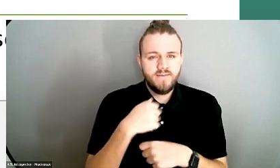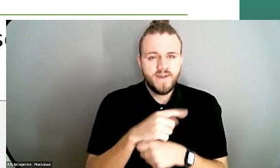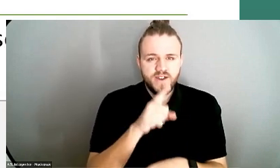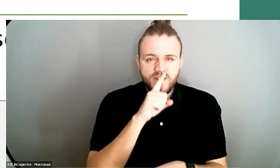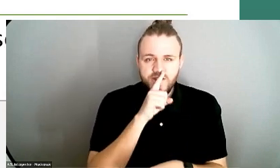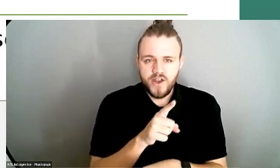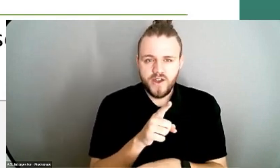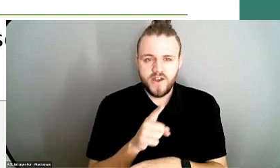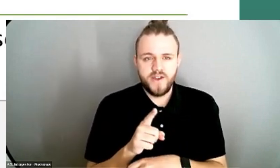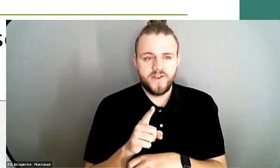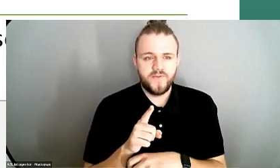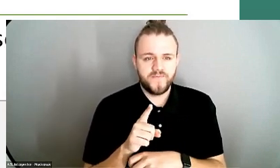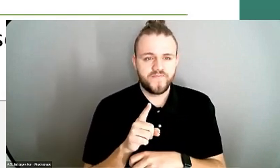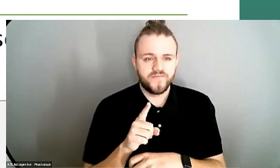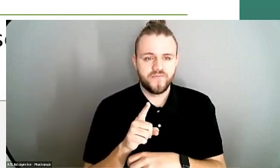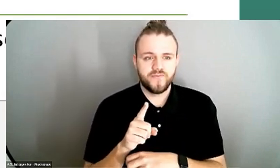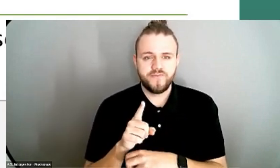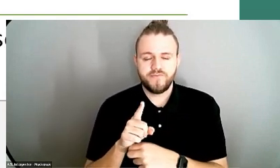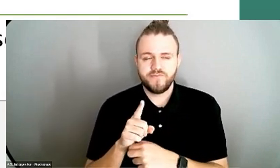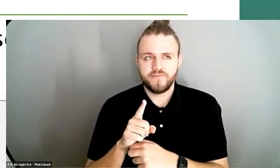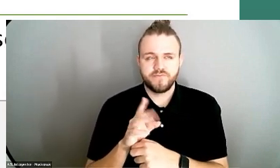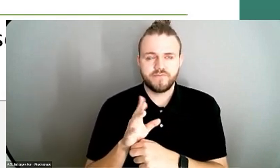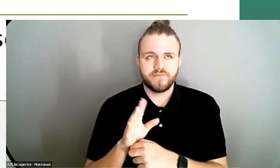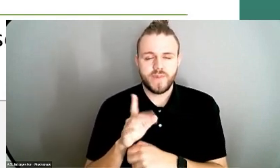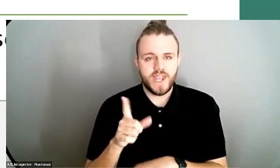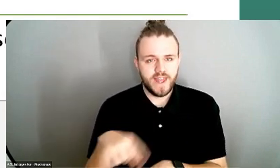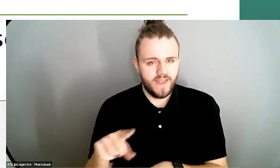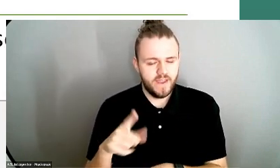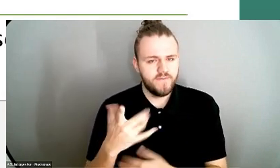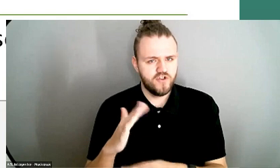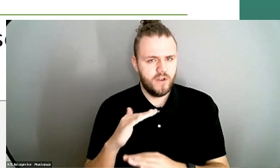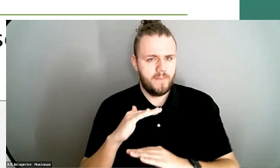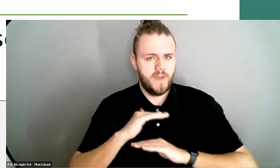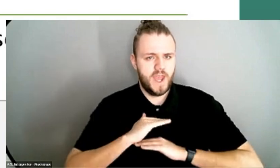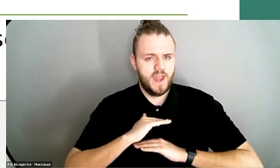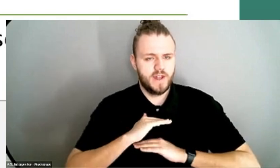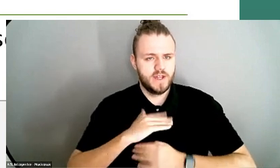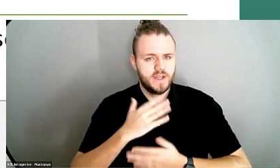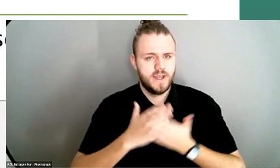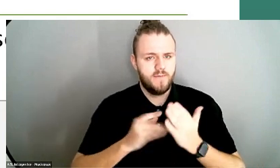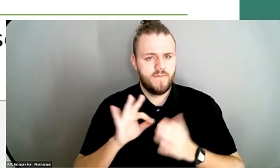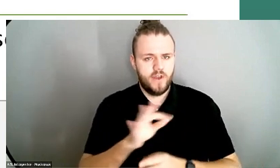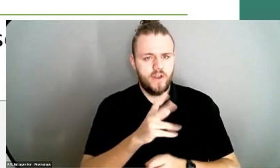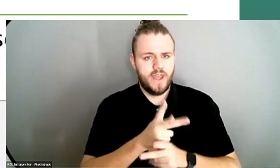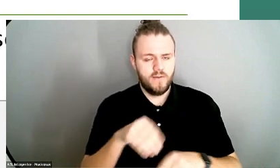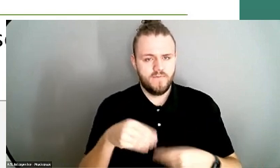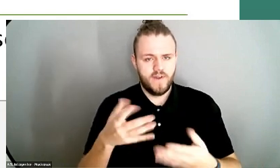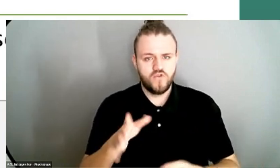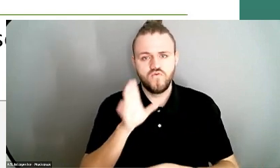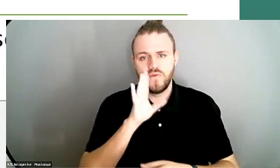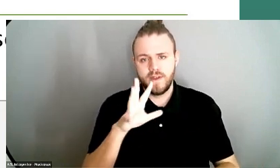they have met some of the caregivers who will be involved in their care during